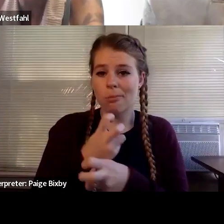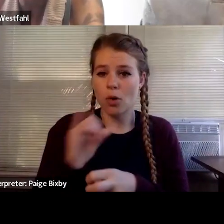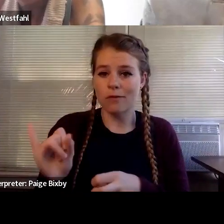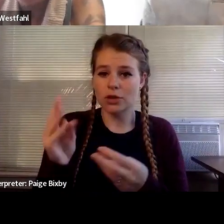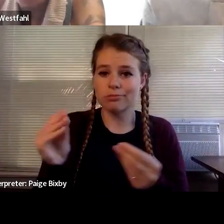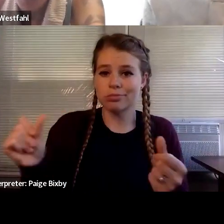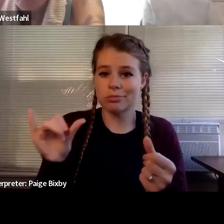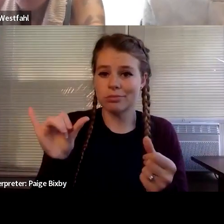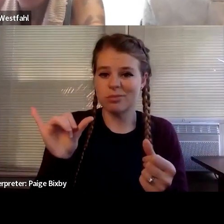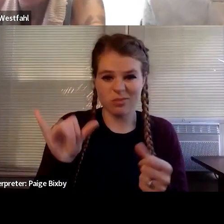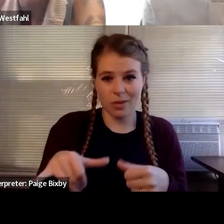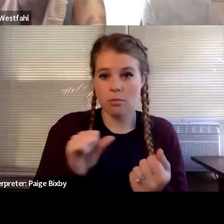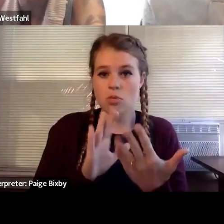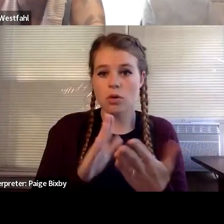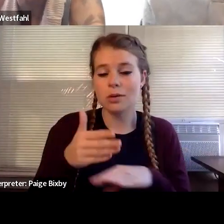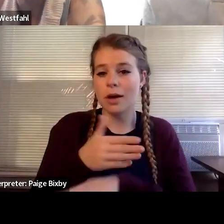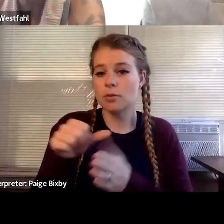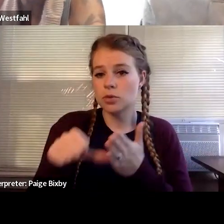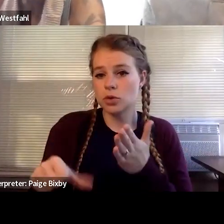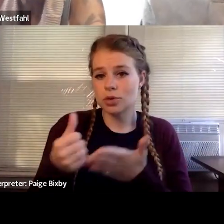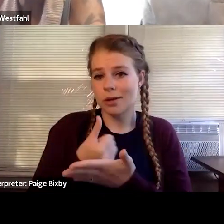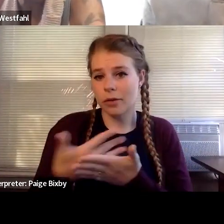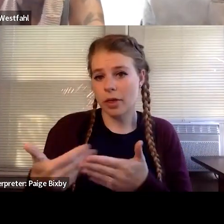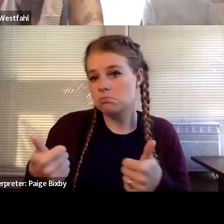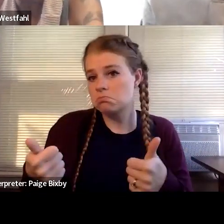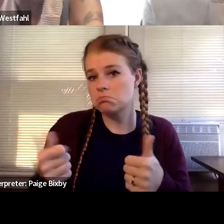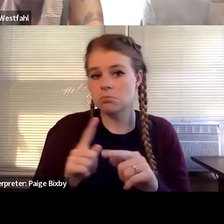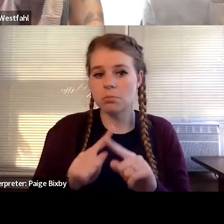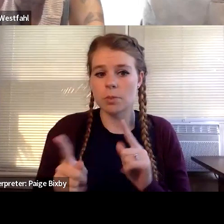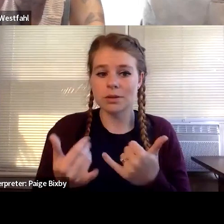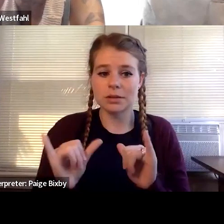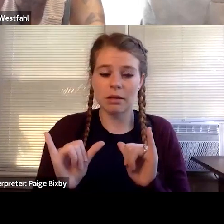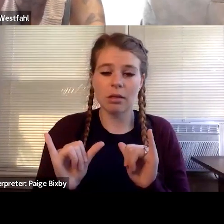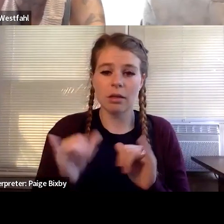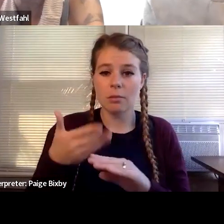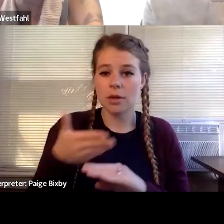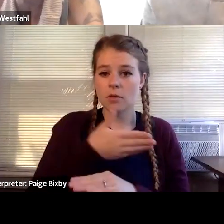I mean after my surgery and whatnot. But still in all, like before that,